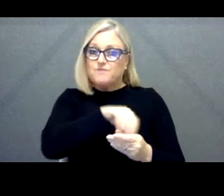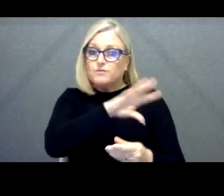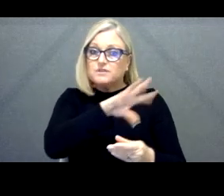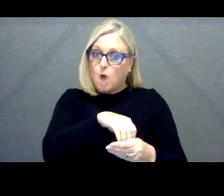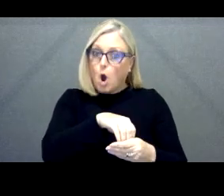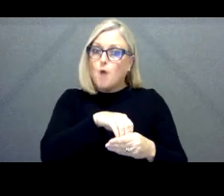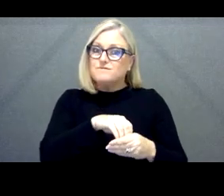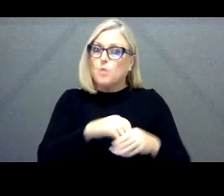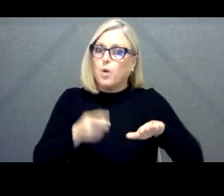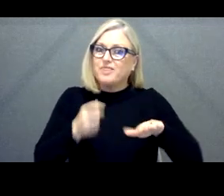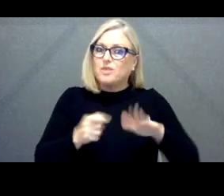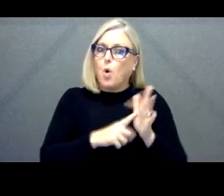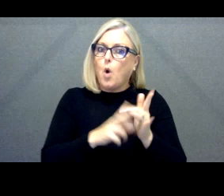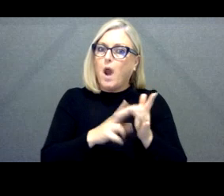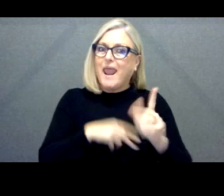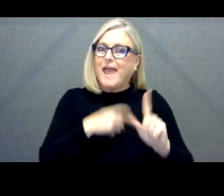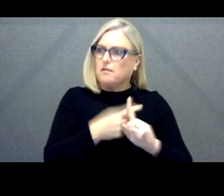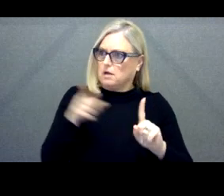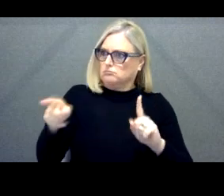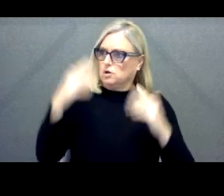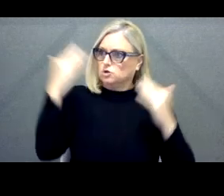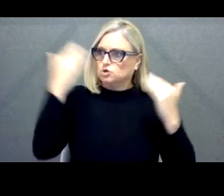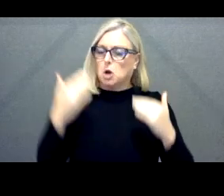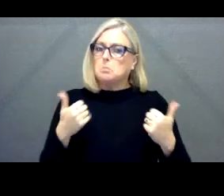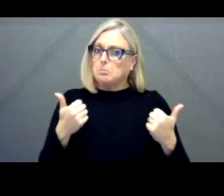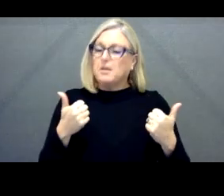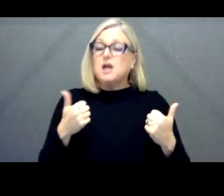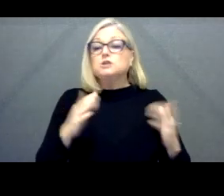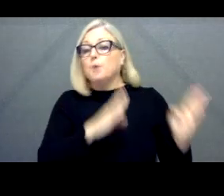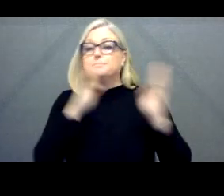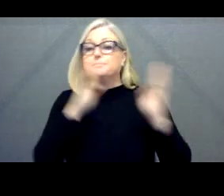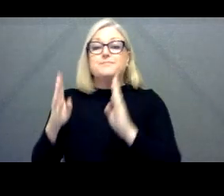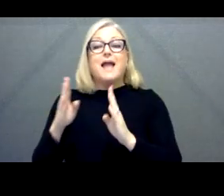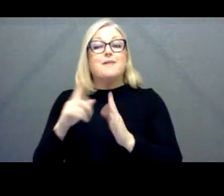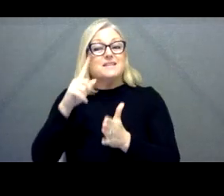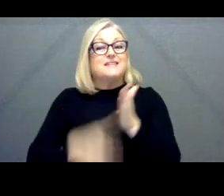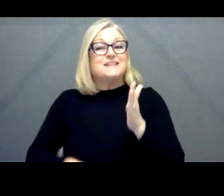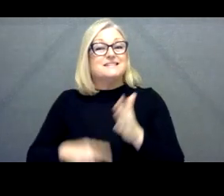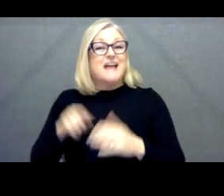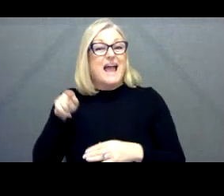terms of sentence um the magistrate actually read the Court Link report out aloud in court noting